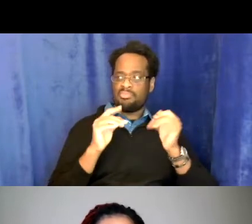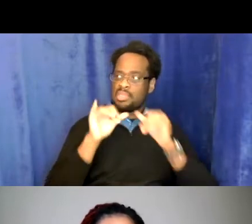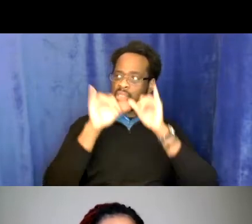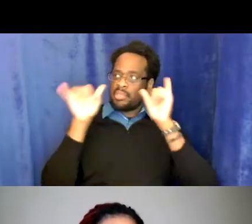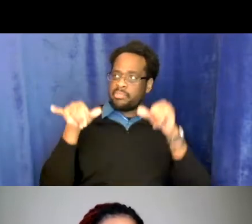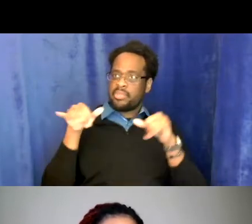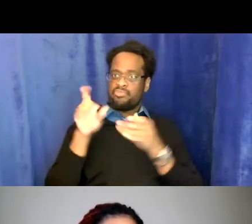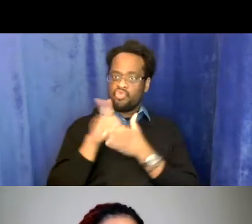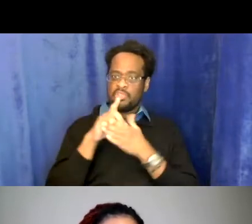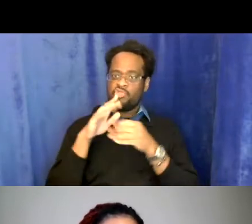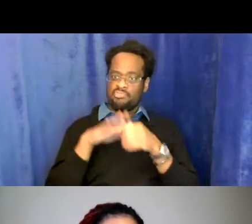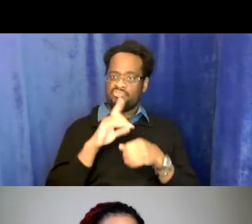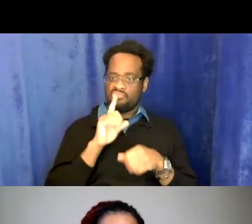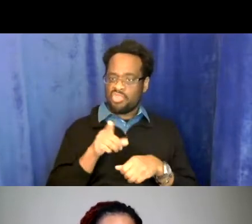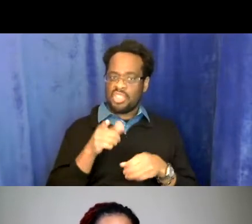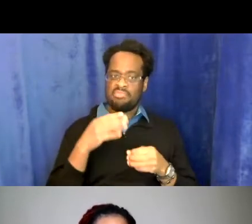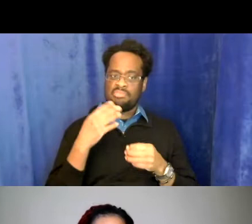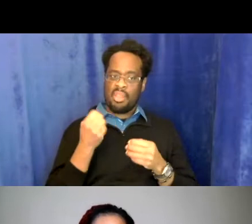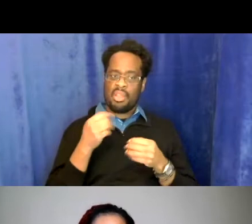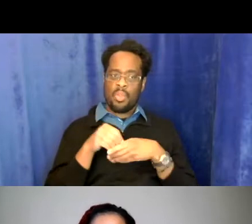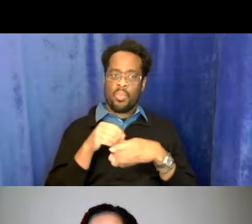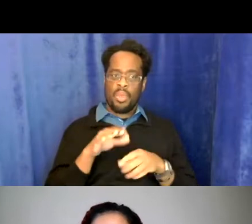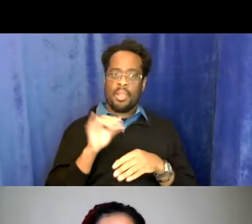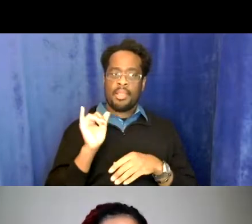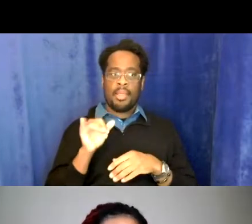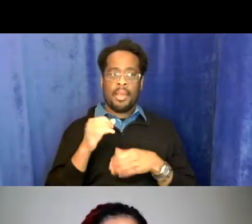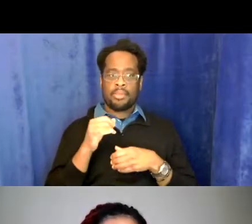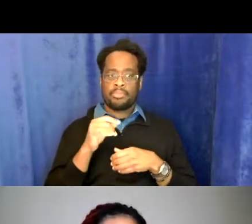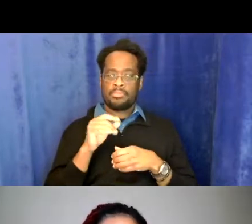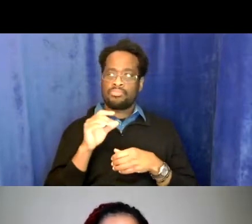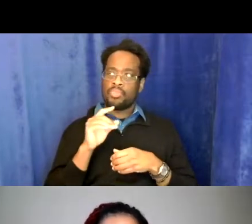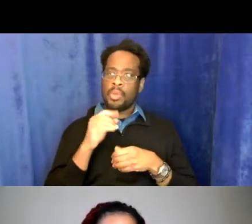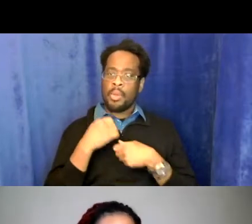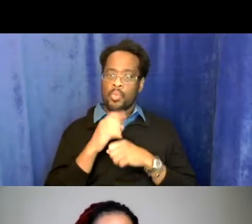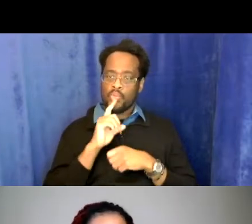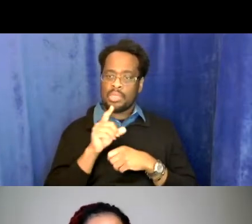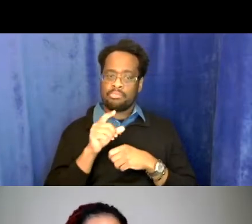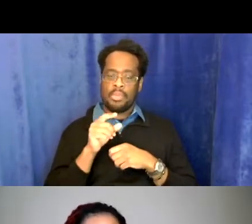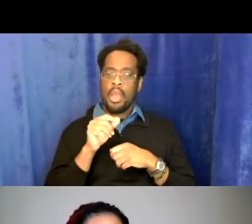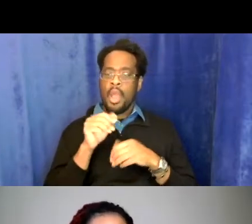earning the most is those who are systematically privileged and the system truly does discriminate